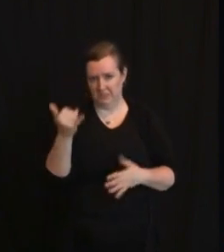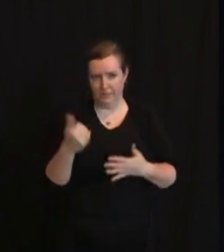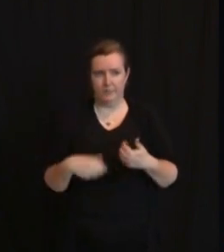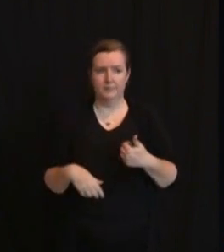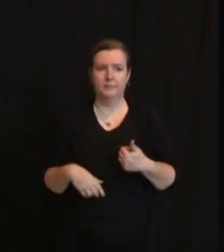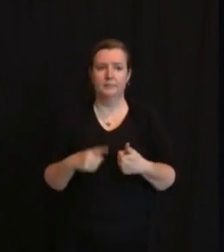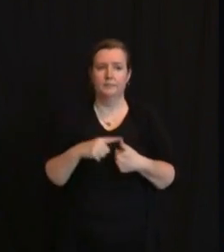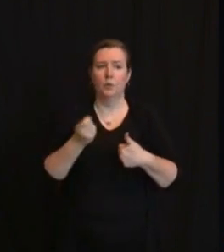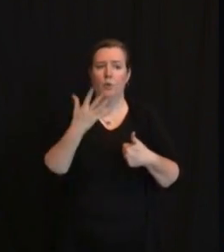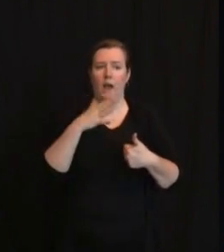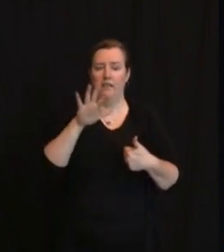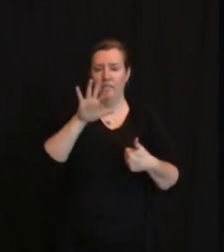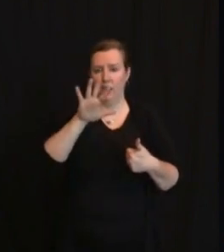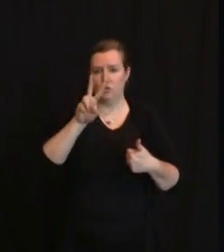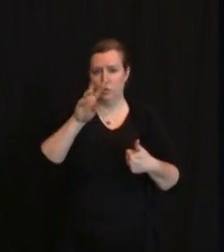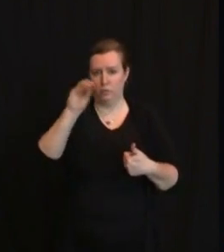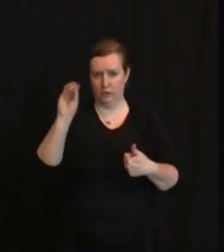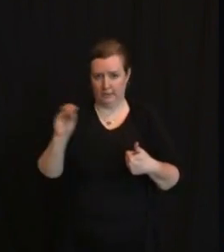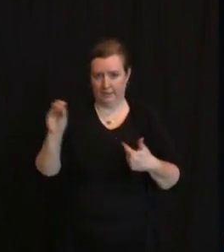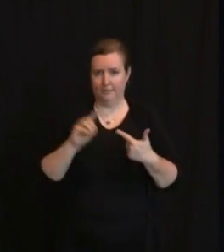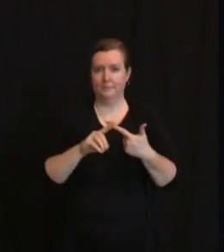THERE HAVE BEEN 402 NEW DEATHS.